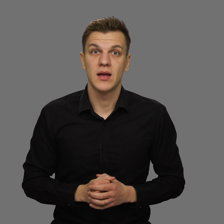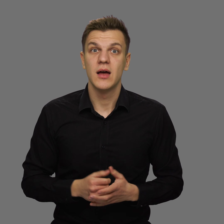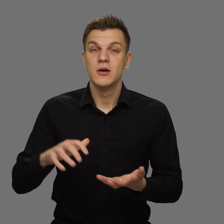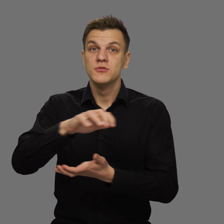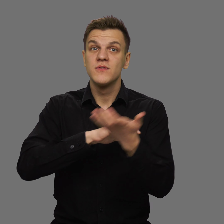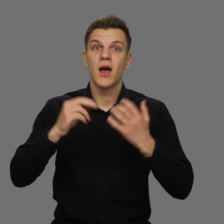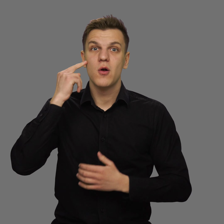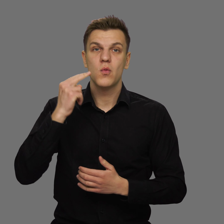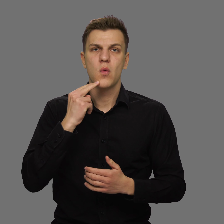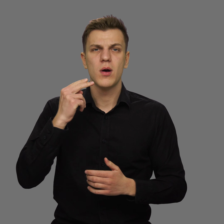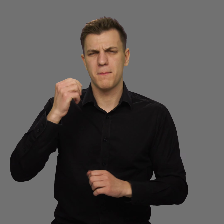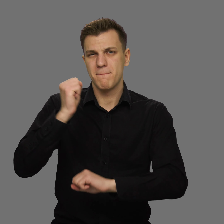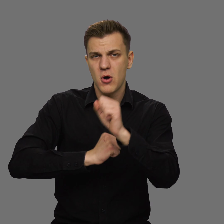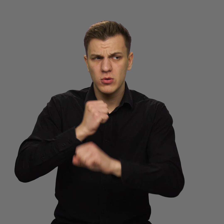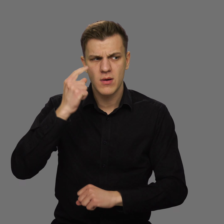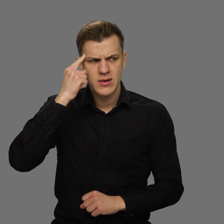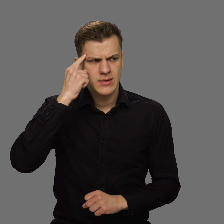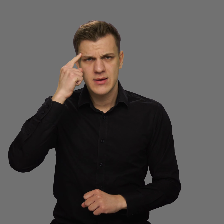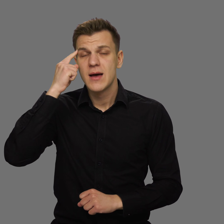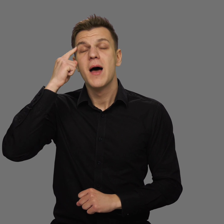As MOTO Deaf World